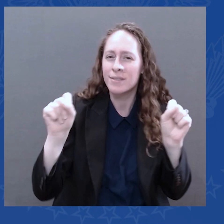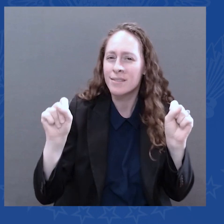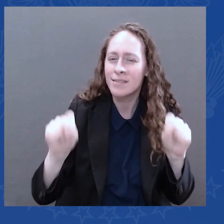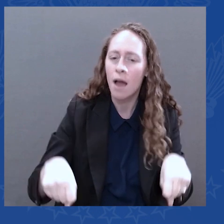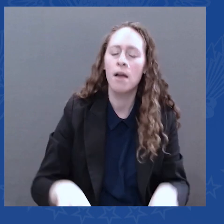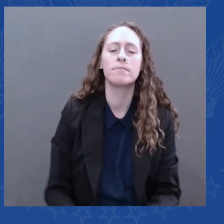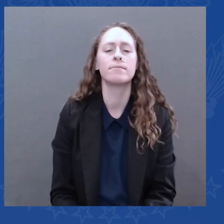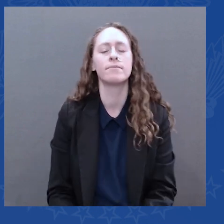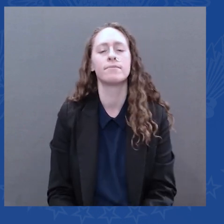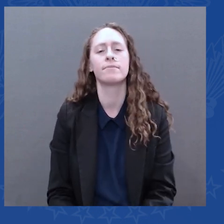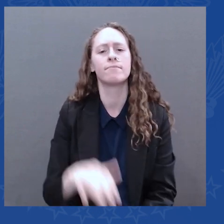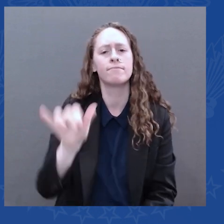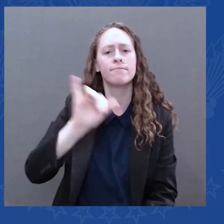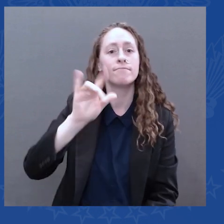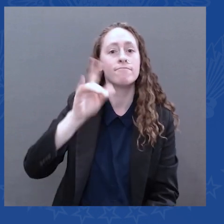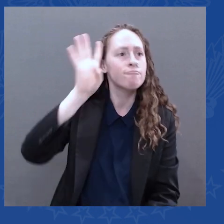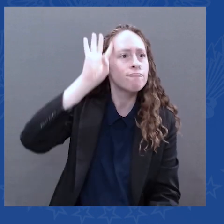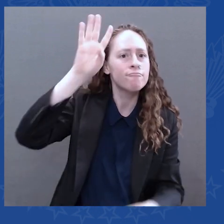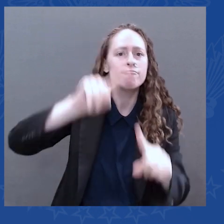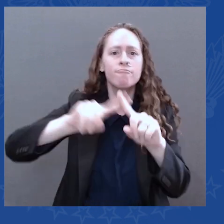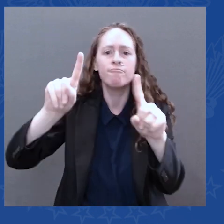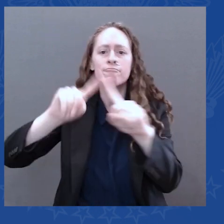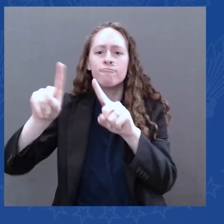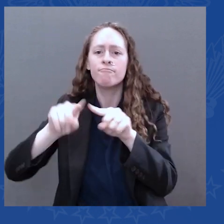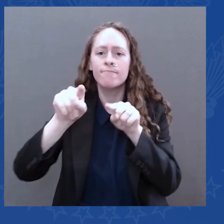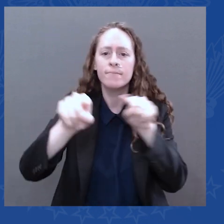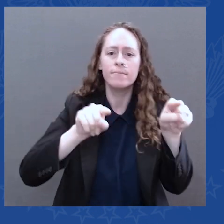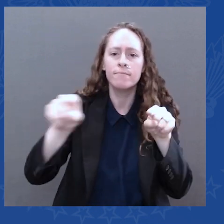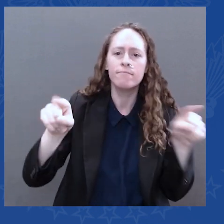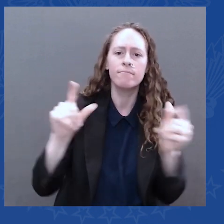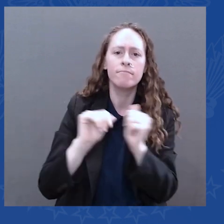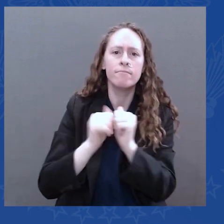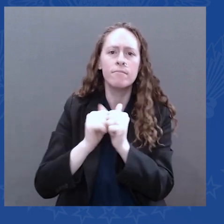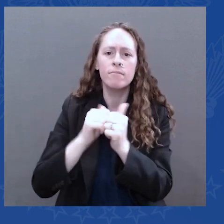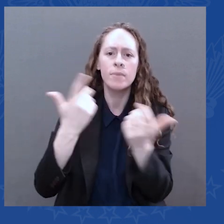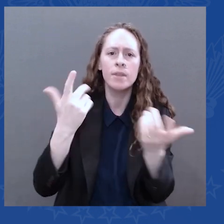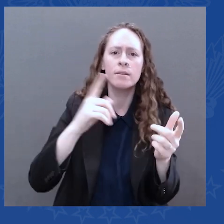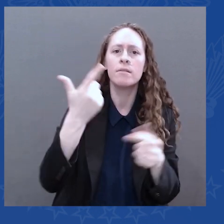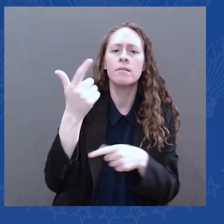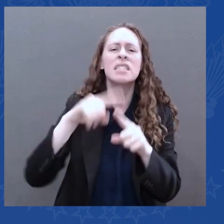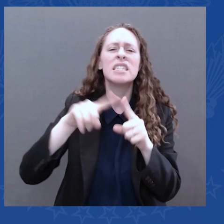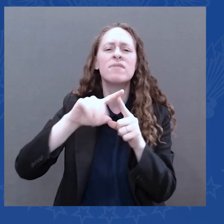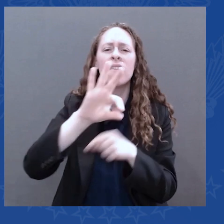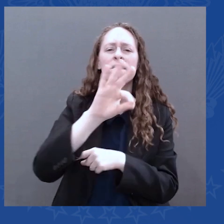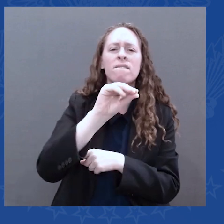and technologies to make the switch from fossil fuels. And together, we'll advance the use of clean